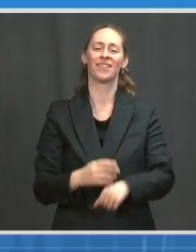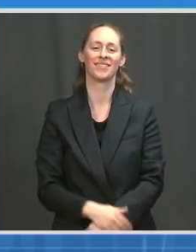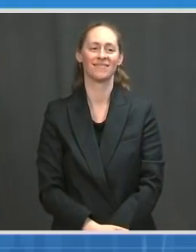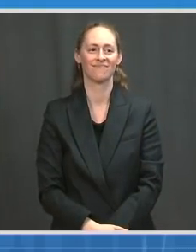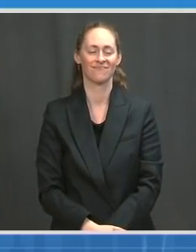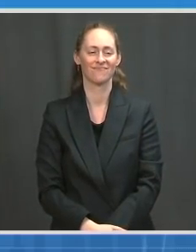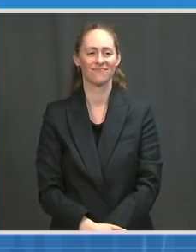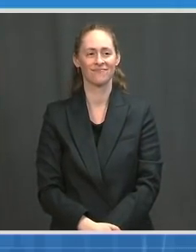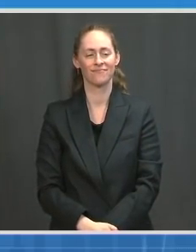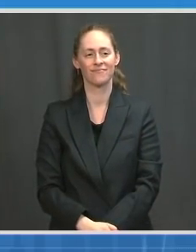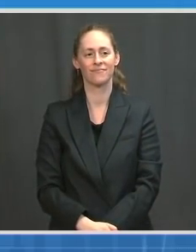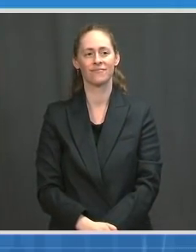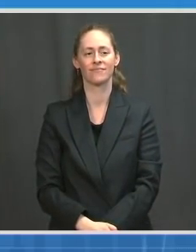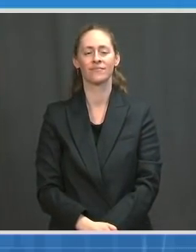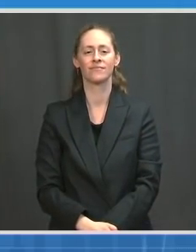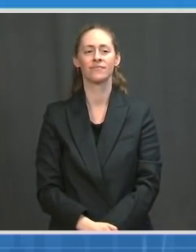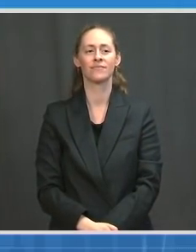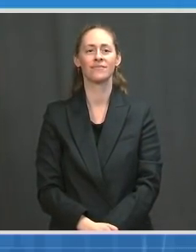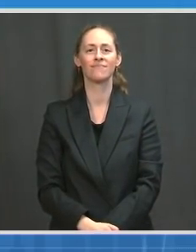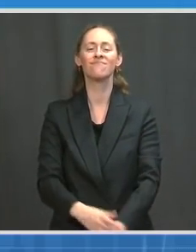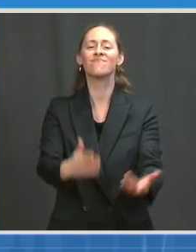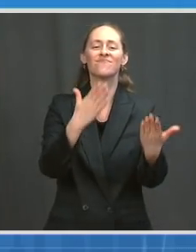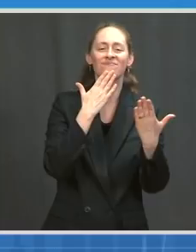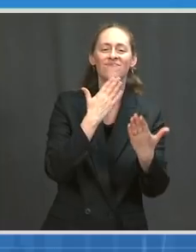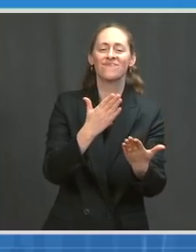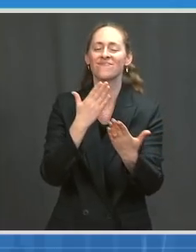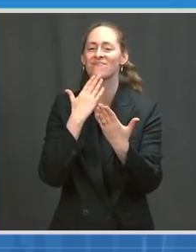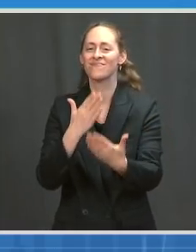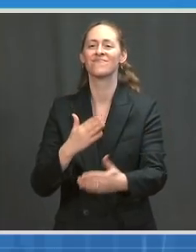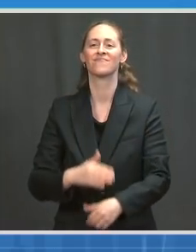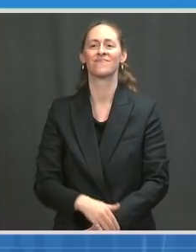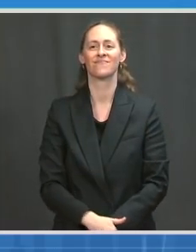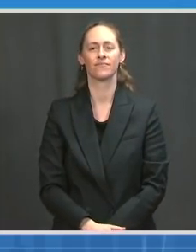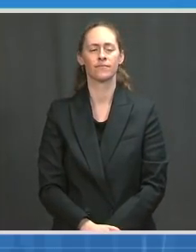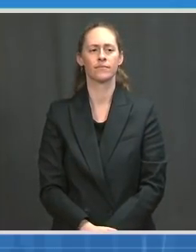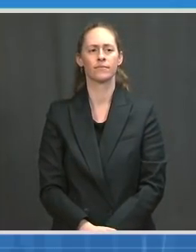Dr. Fauci: Thank you very much, Dr. Walensky. What I'd like to do over the next couple of minutes